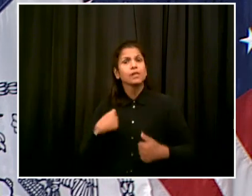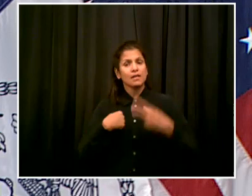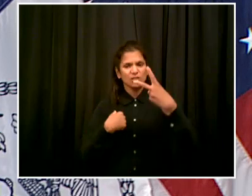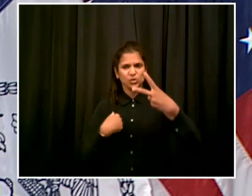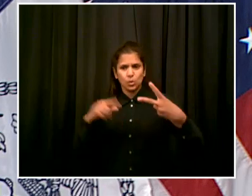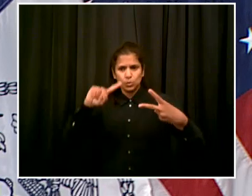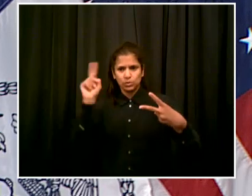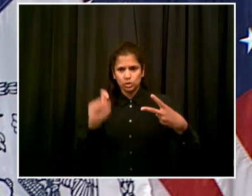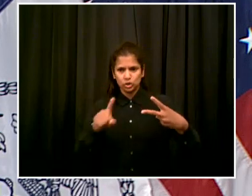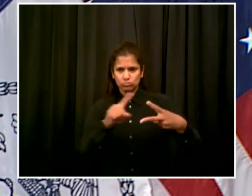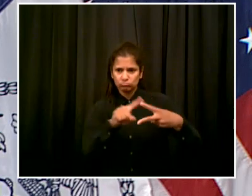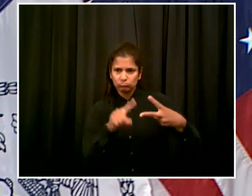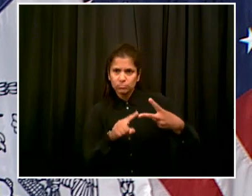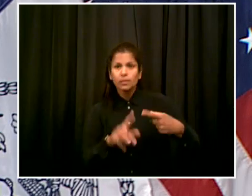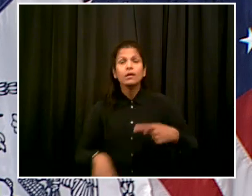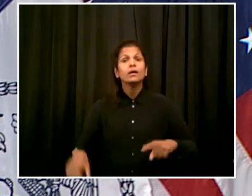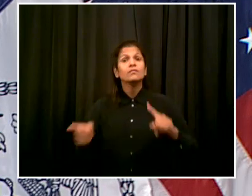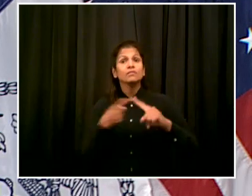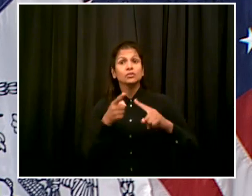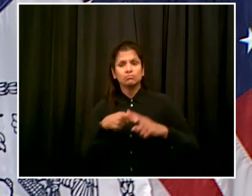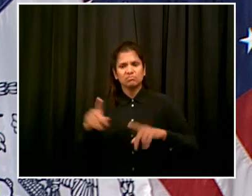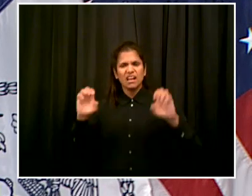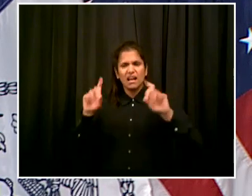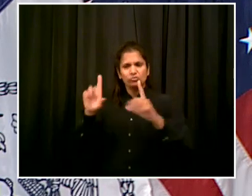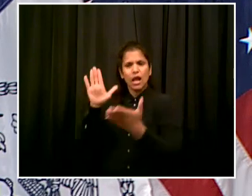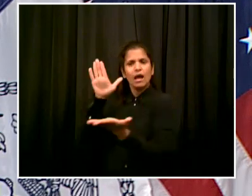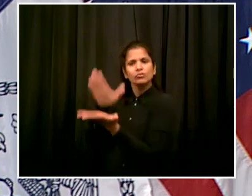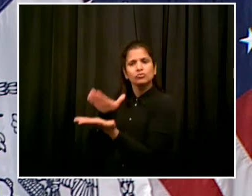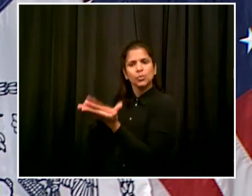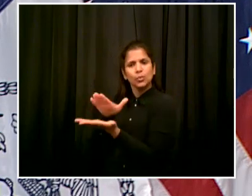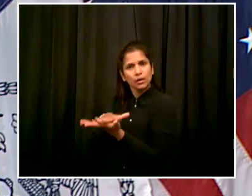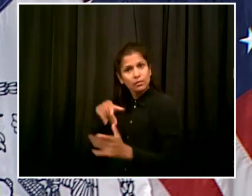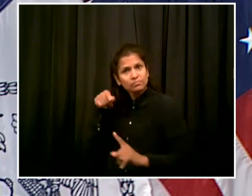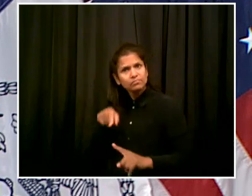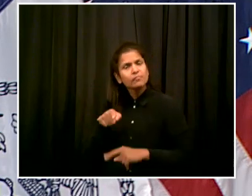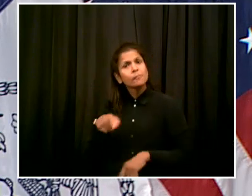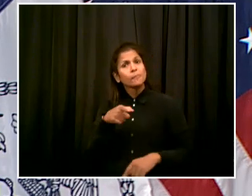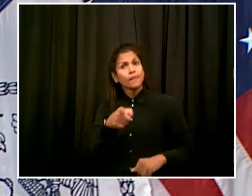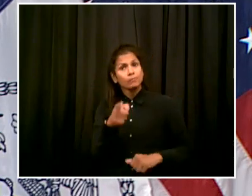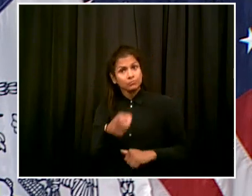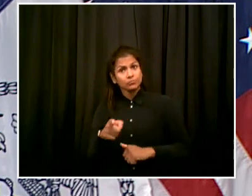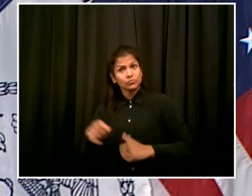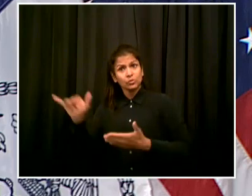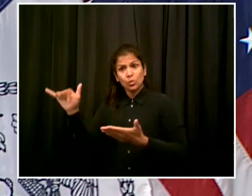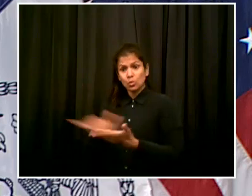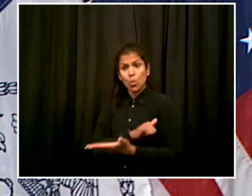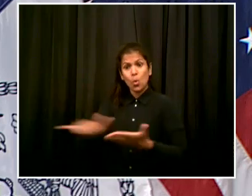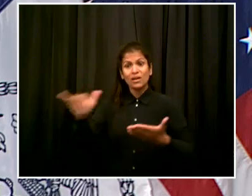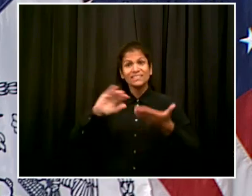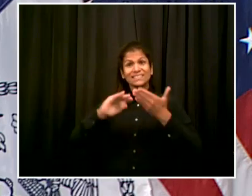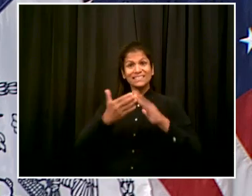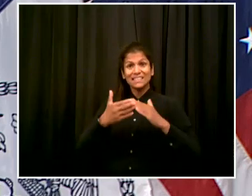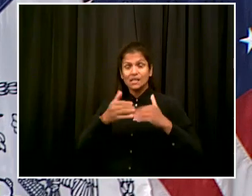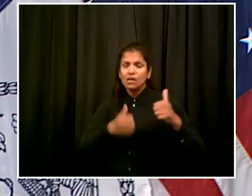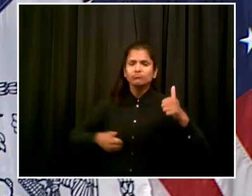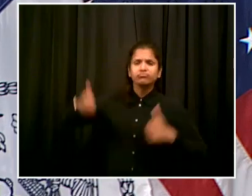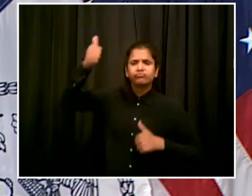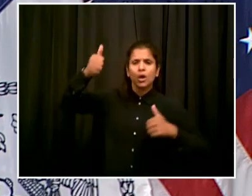GOOD MORNING MR. MAYOR.